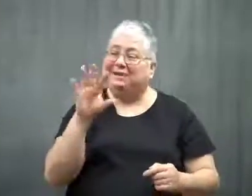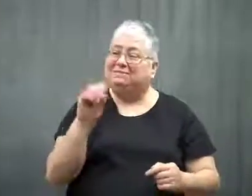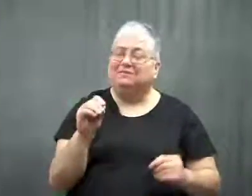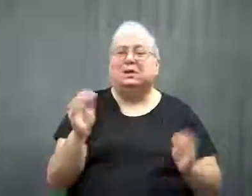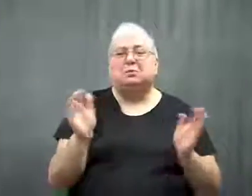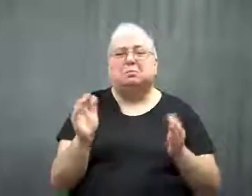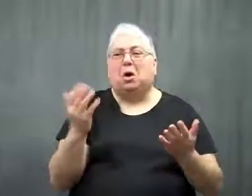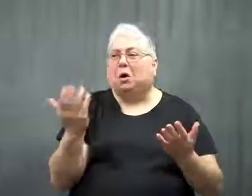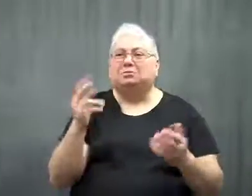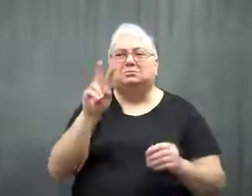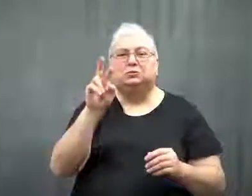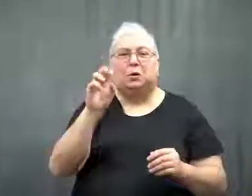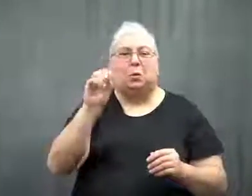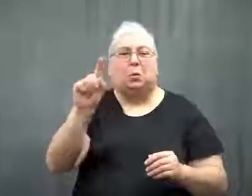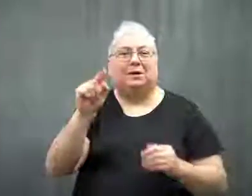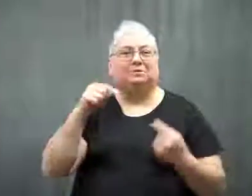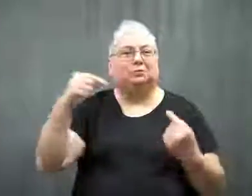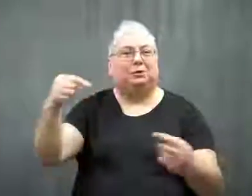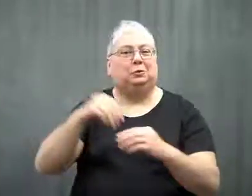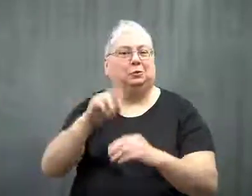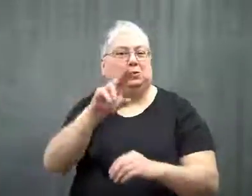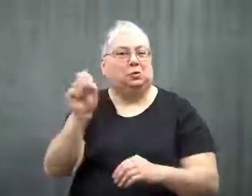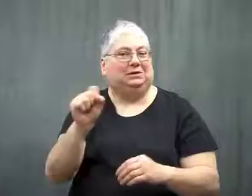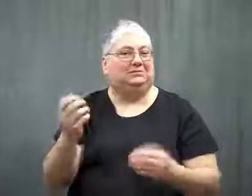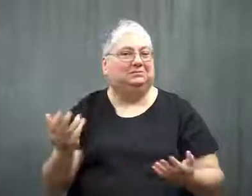In 1950, there were only 201 tornadoes recorded in the U.S.